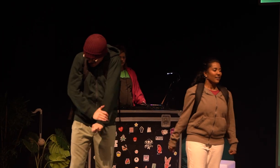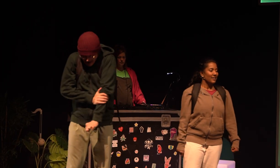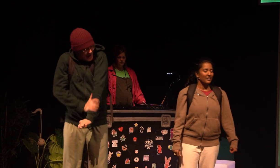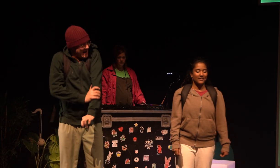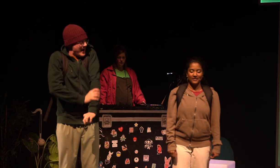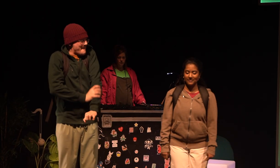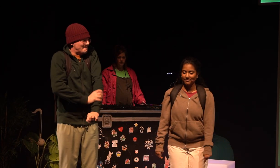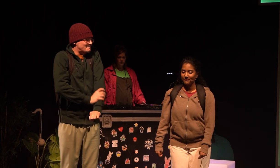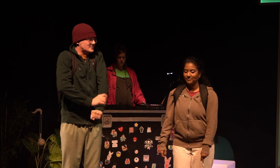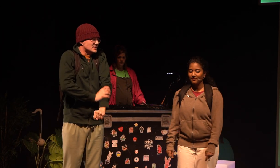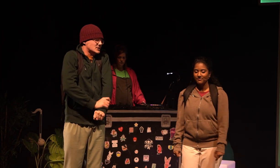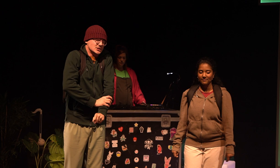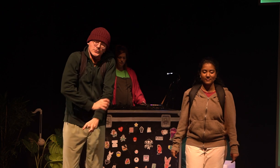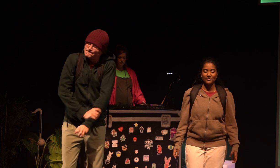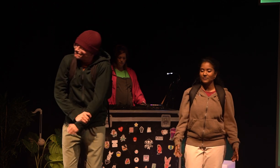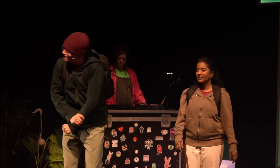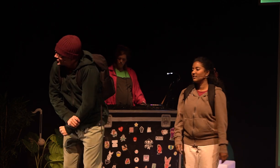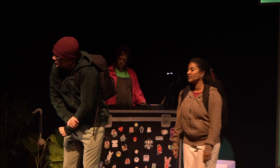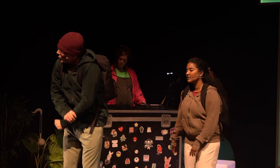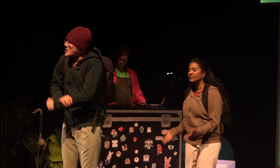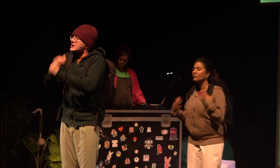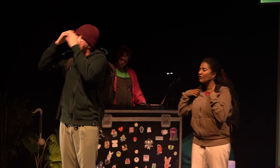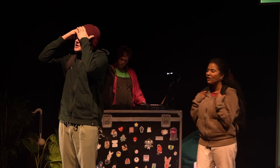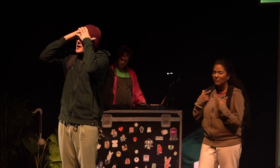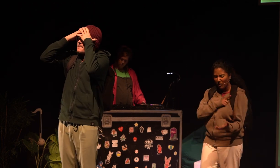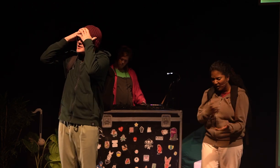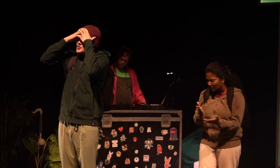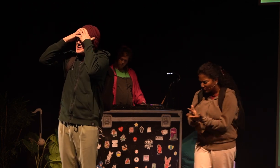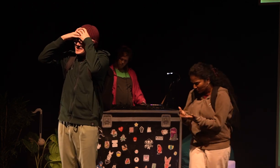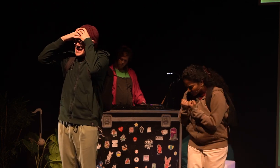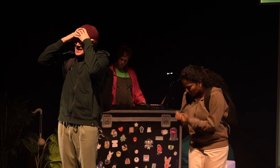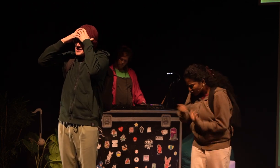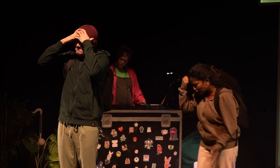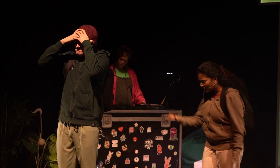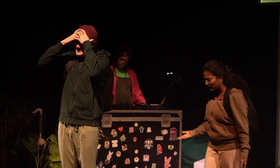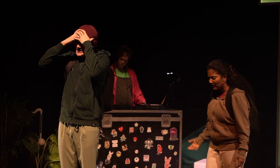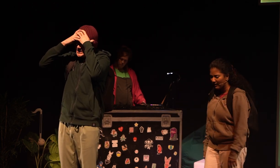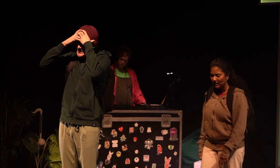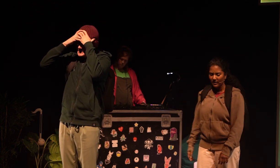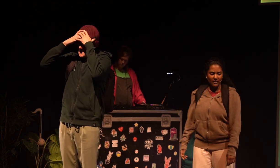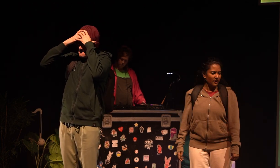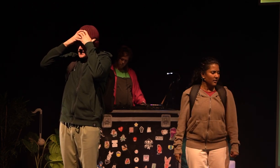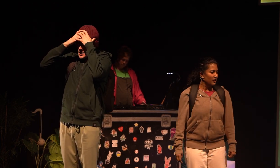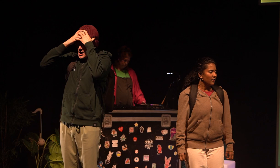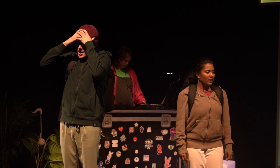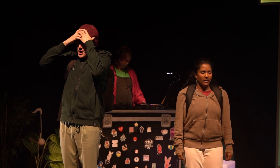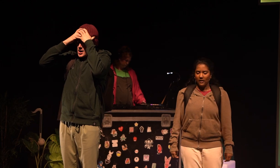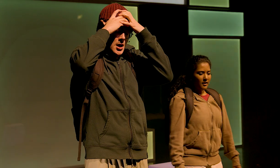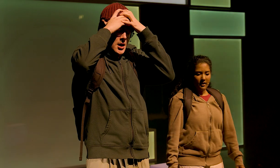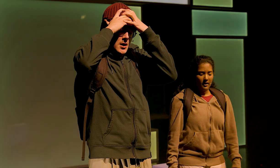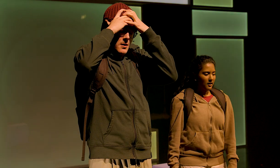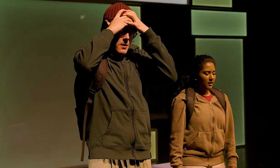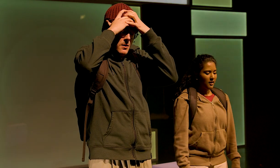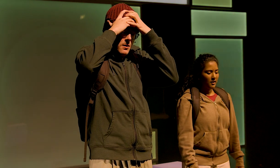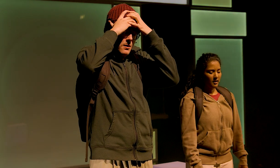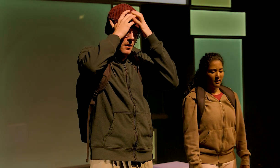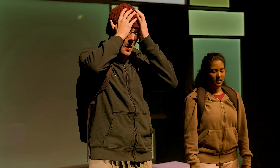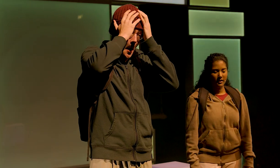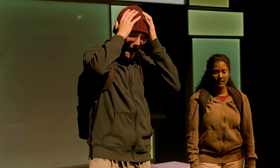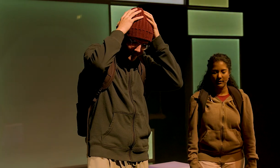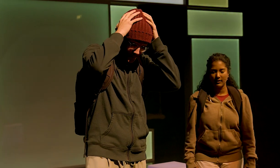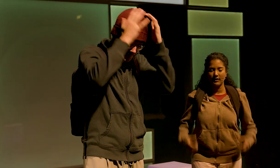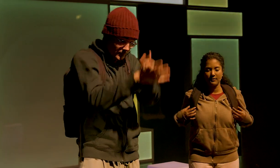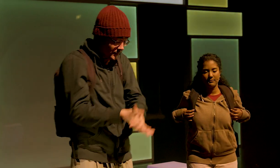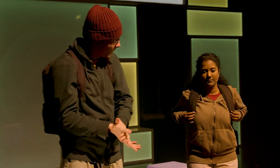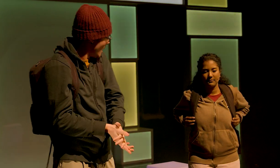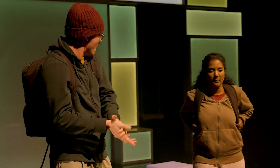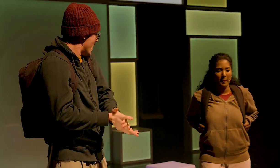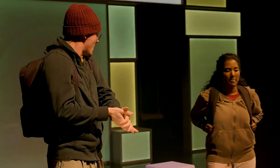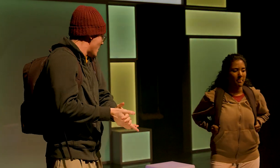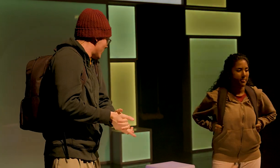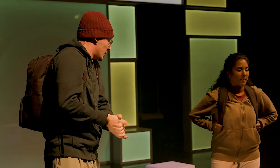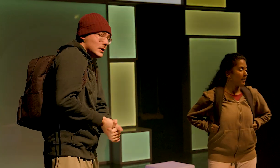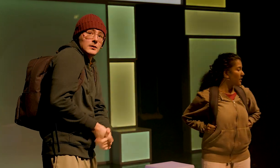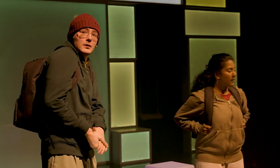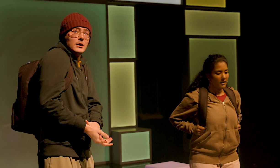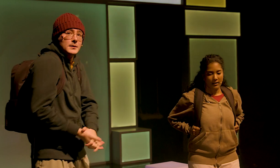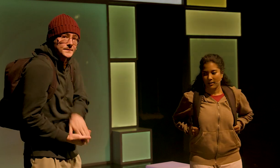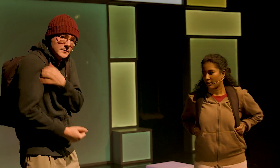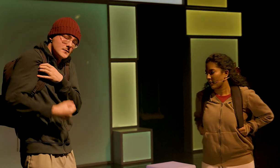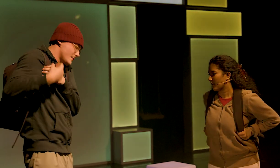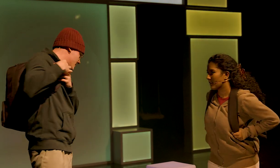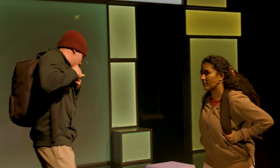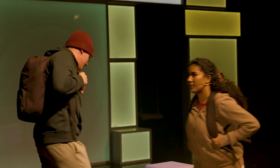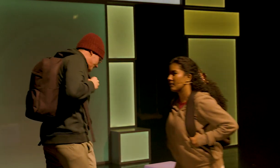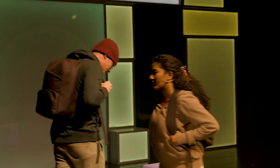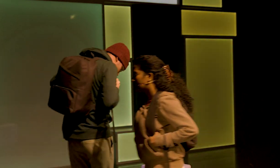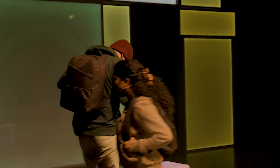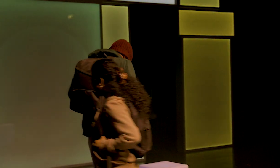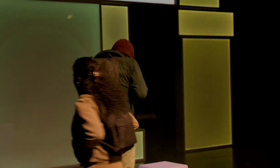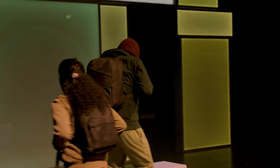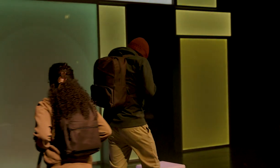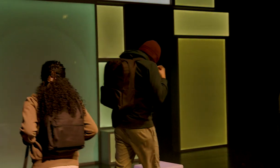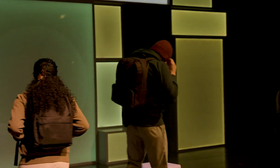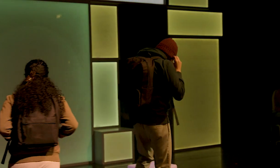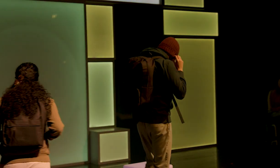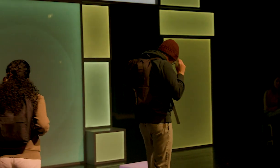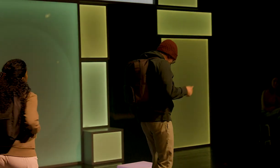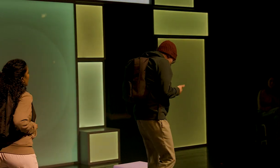Oh come on, Connor, stop being such a dick.